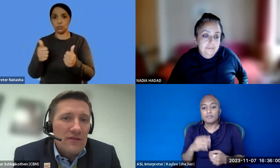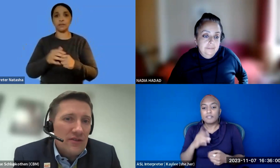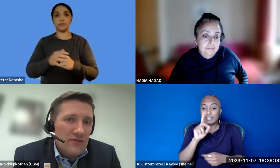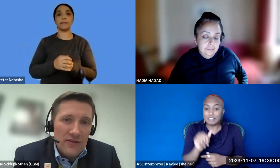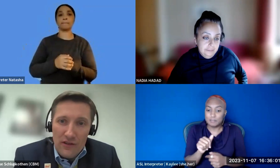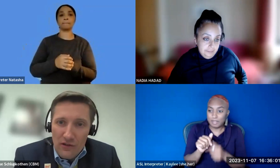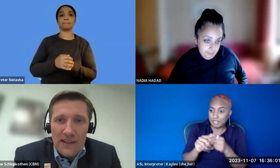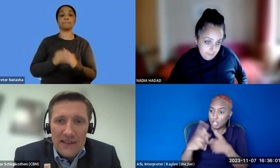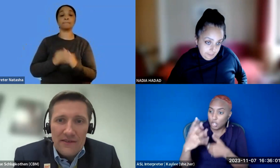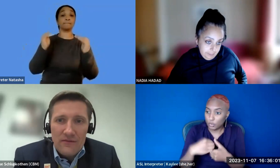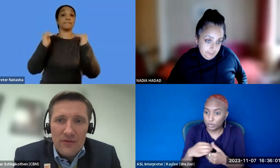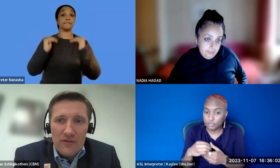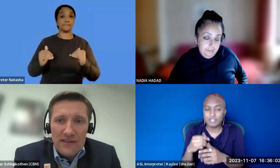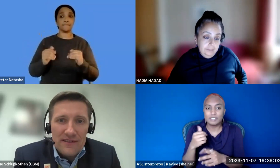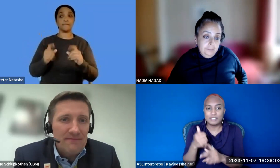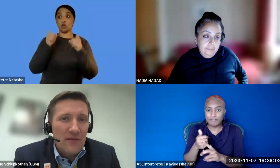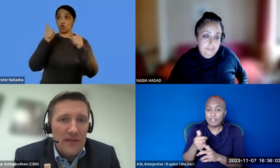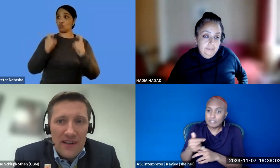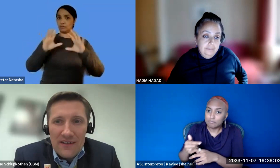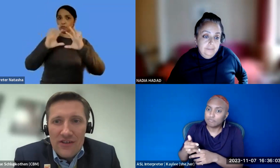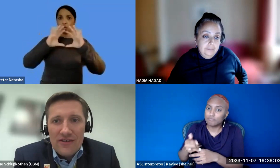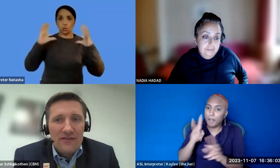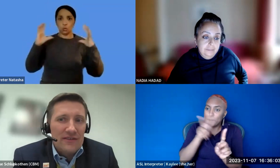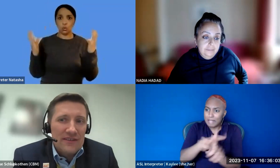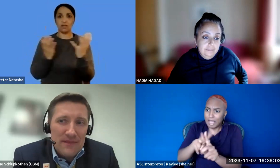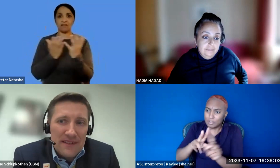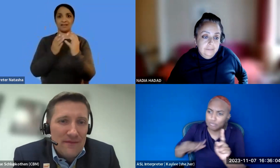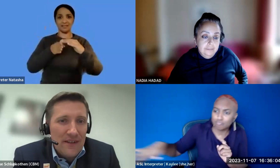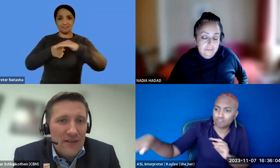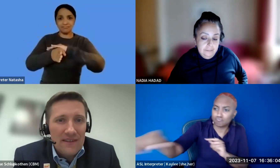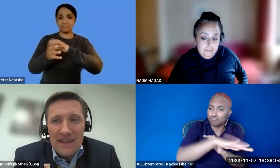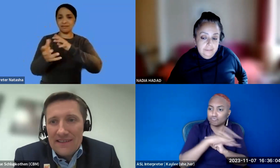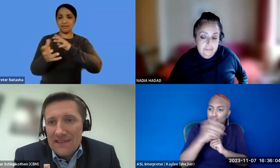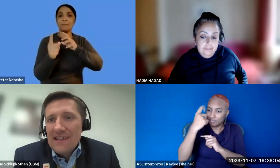you need to localise your approaches to the culture and context,